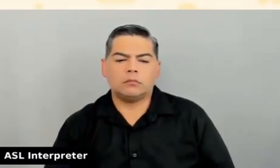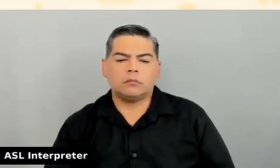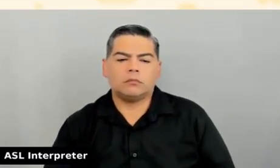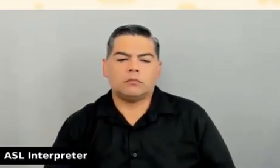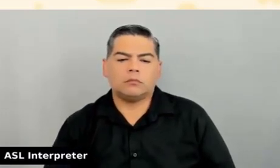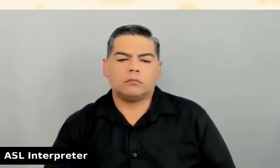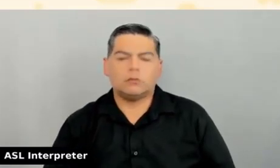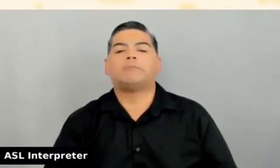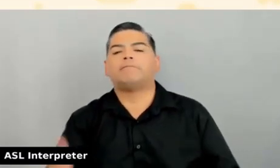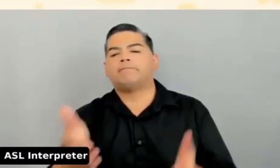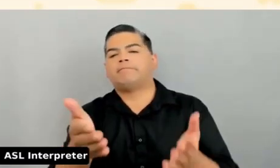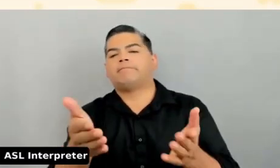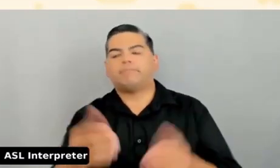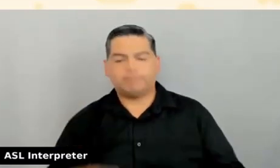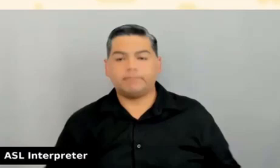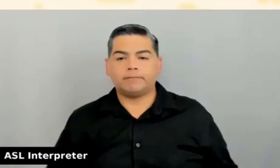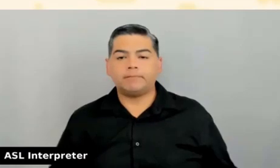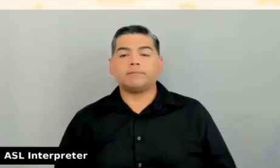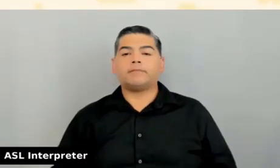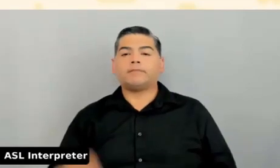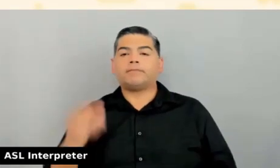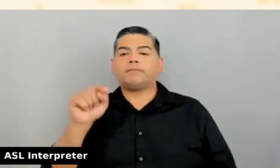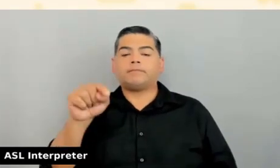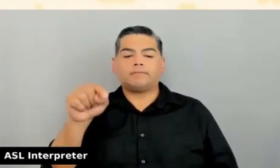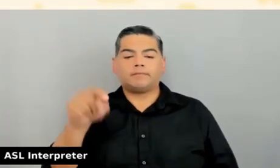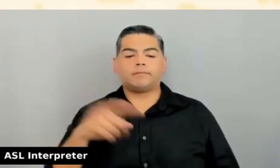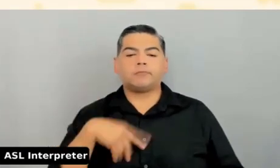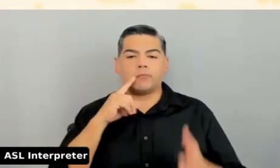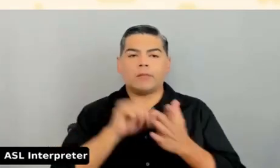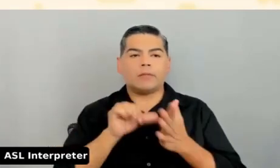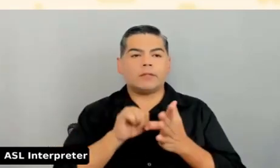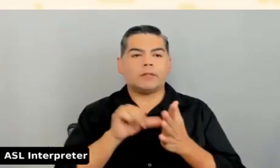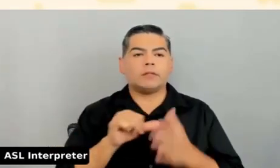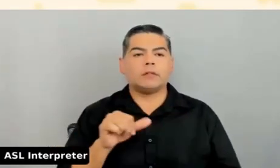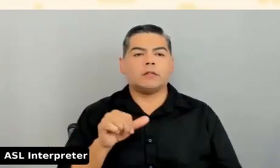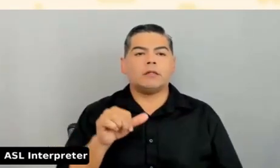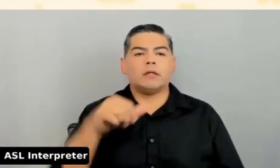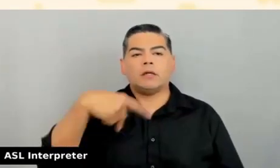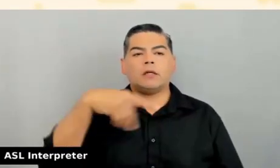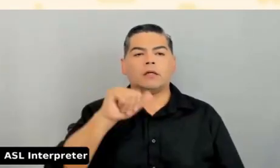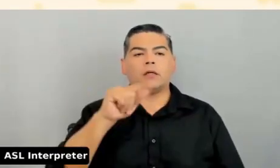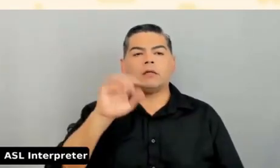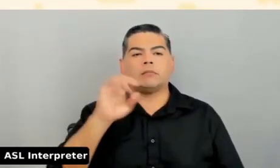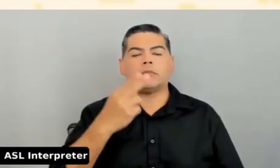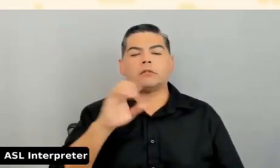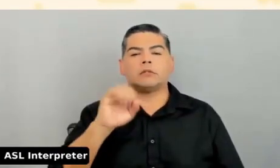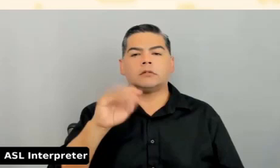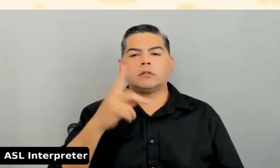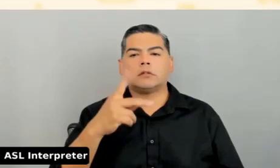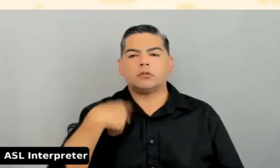Here it is. This page on patch stack has this super narrow bar